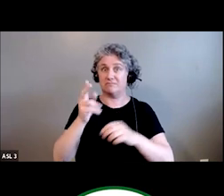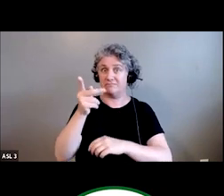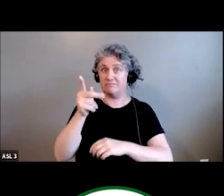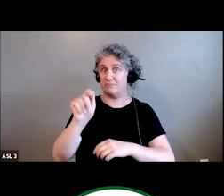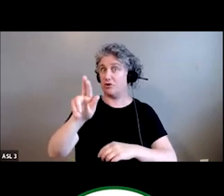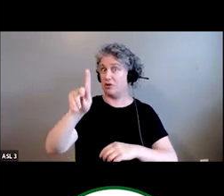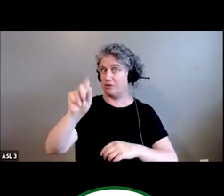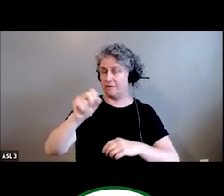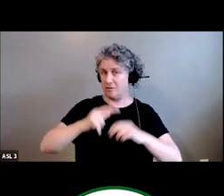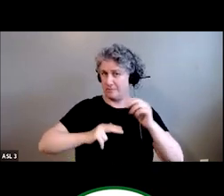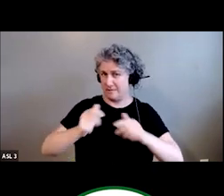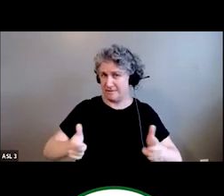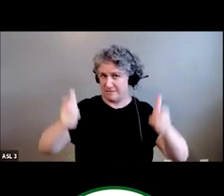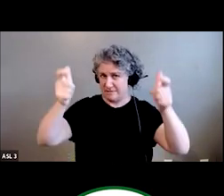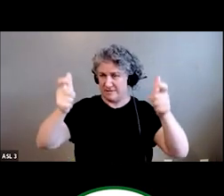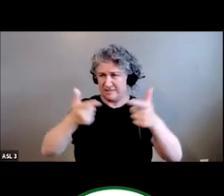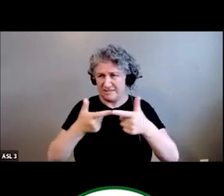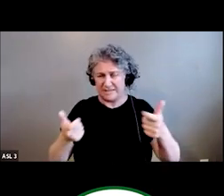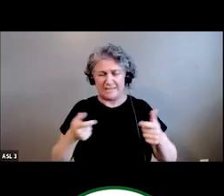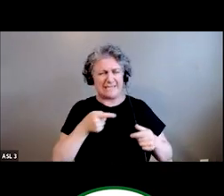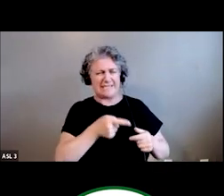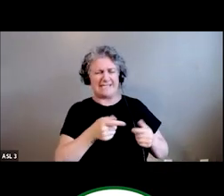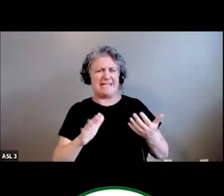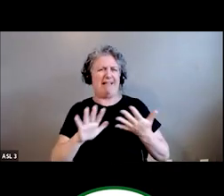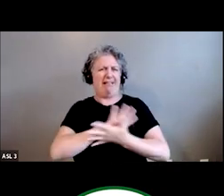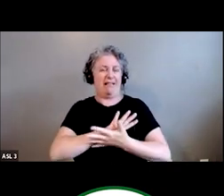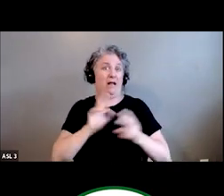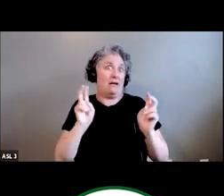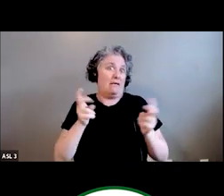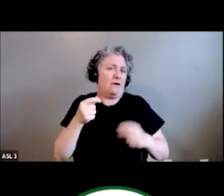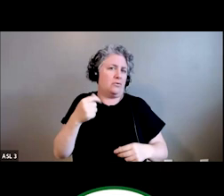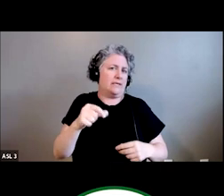good for the environment, but maybe there's there's a bit more to them that we need to look into.